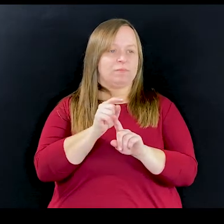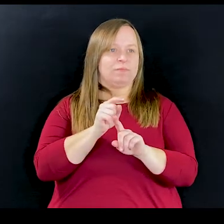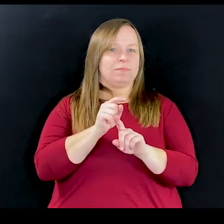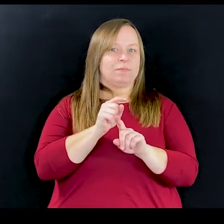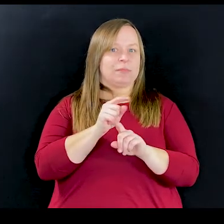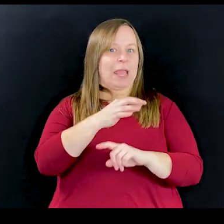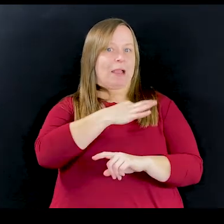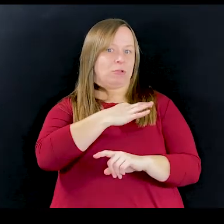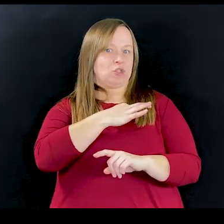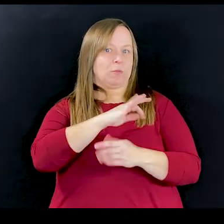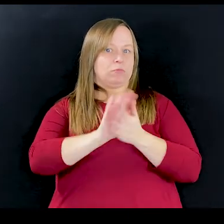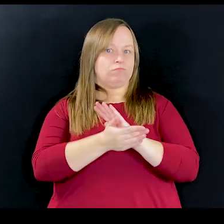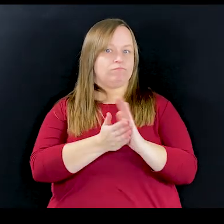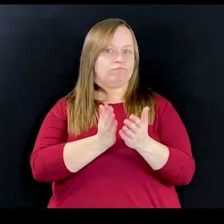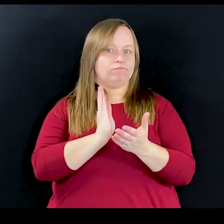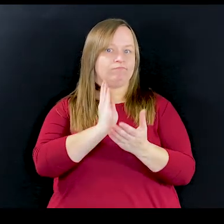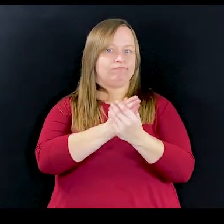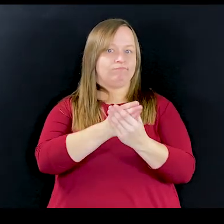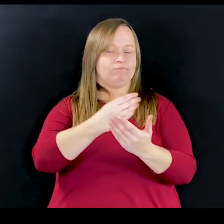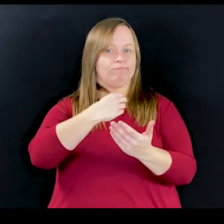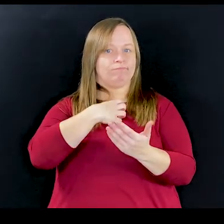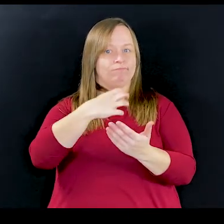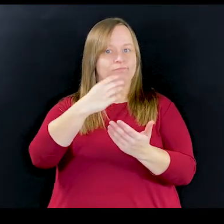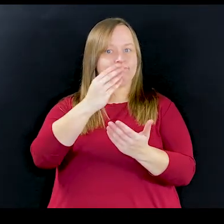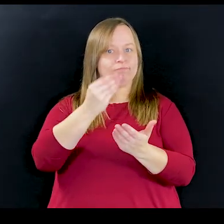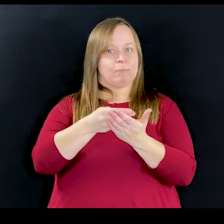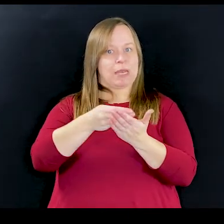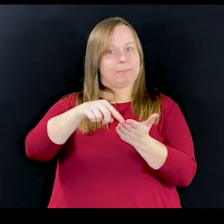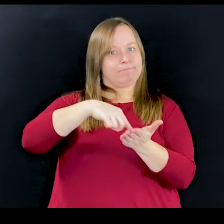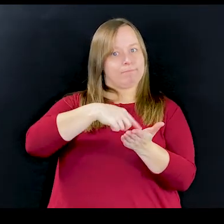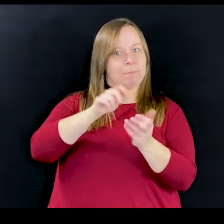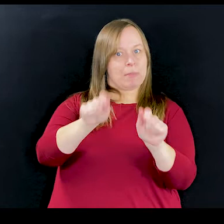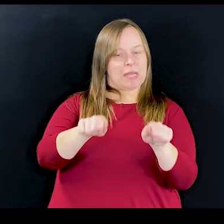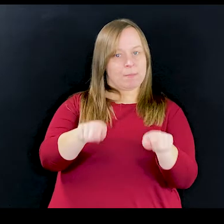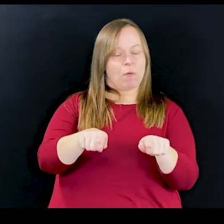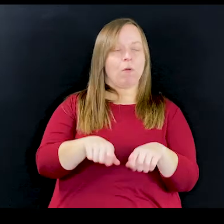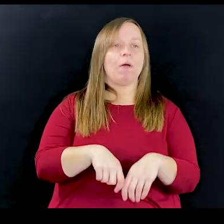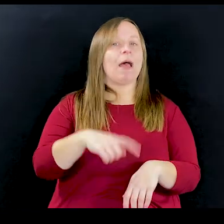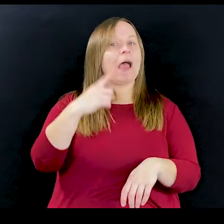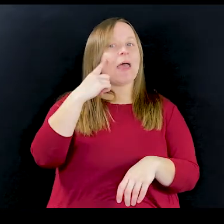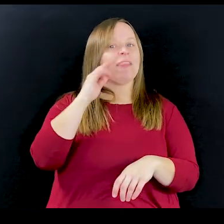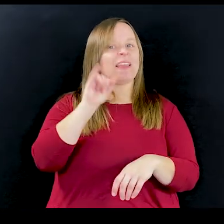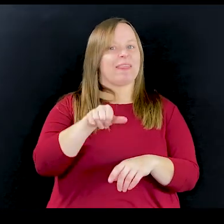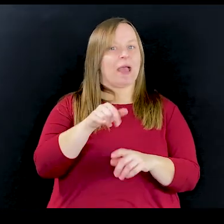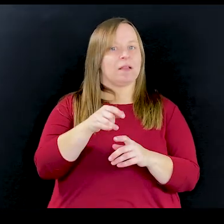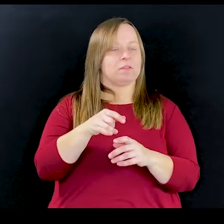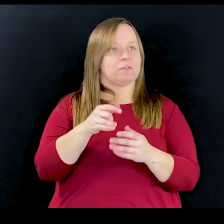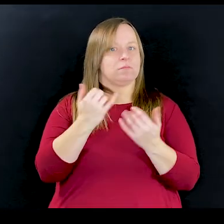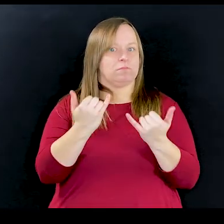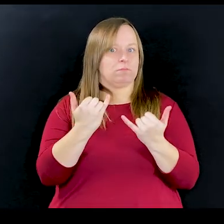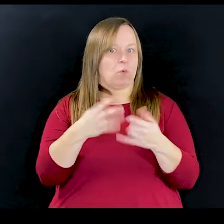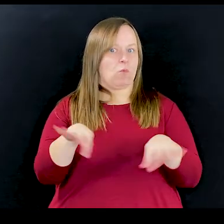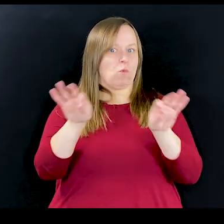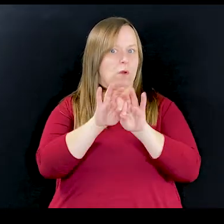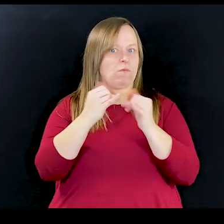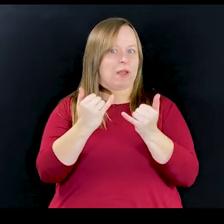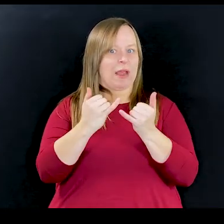would make you eligible for that compensation fund. And I think that that's what's most relevant right now